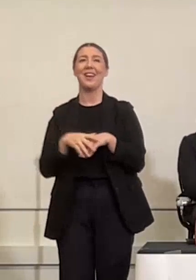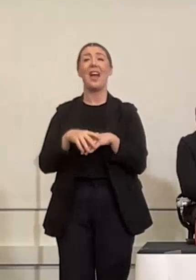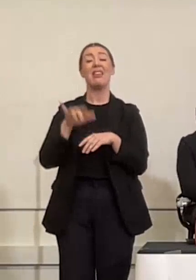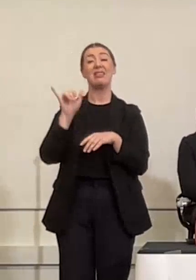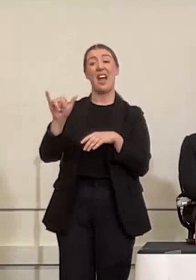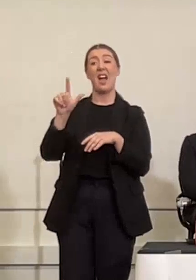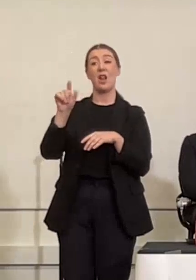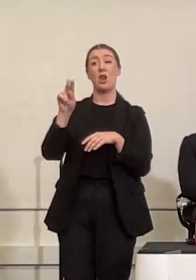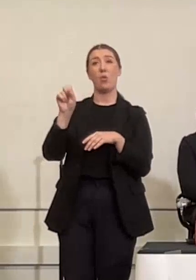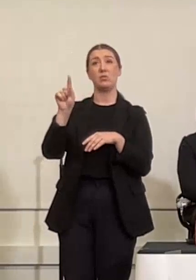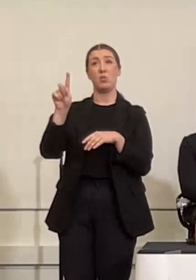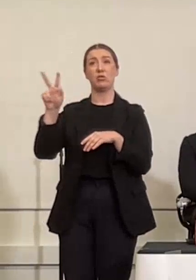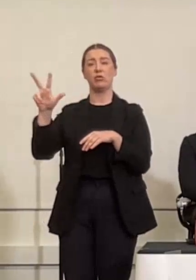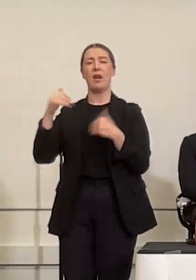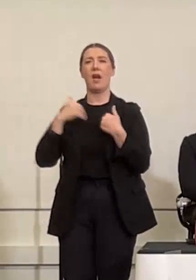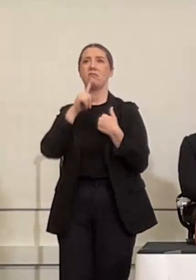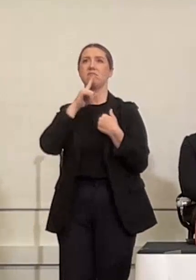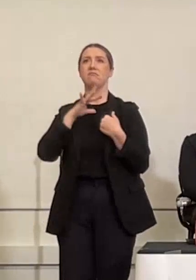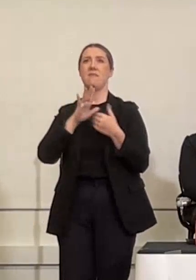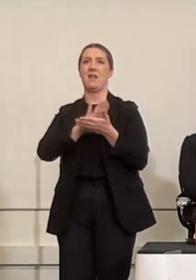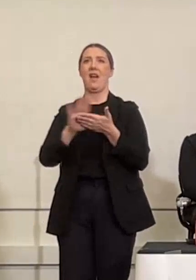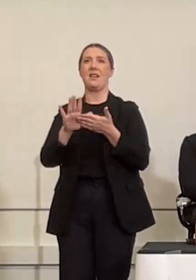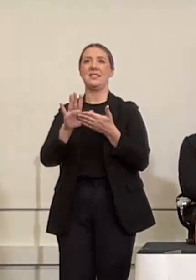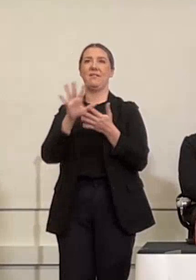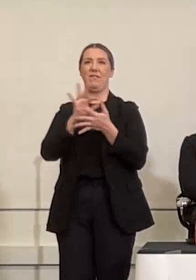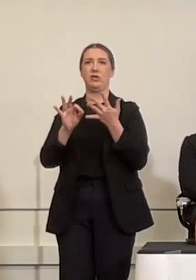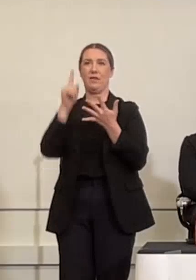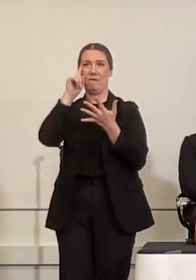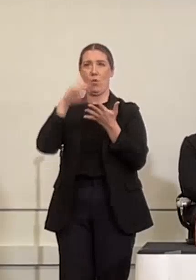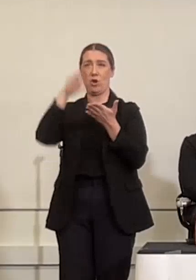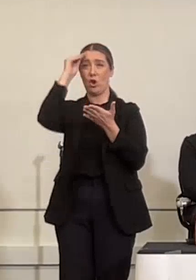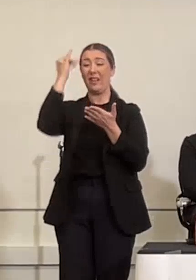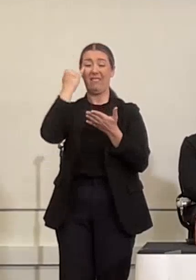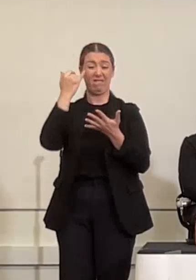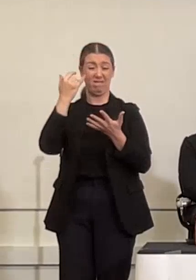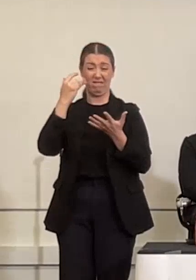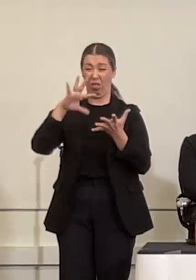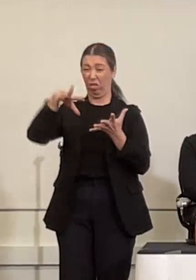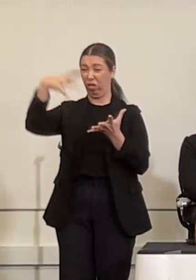for learning. You hit escape. If you get all bungled up in the wherever you are, just hit